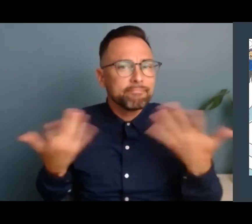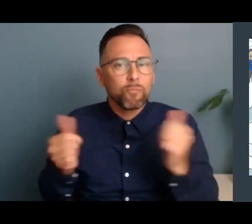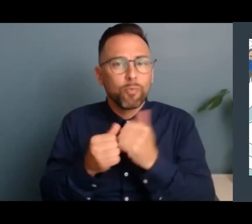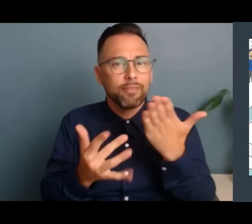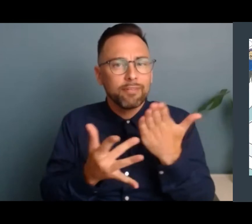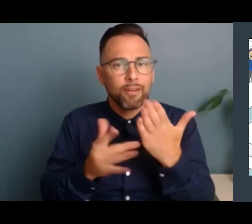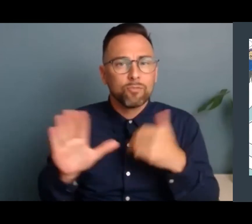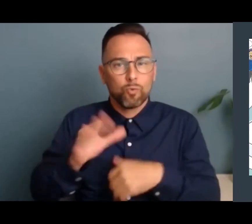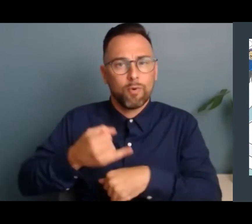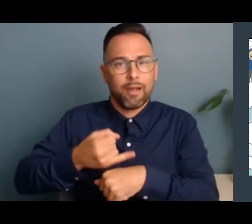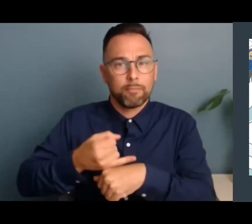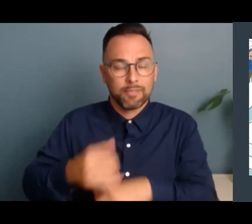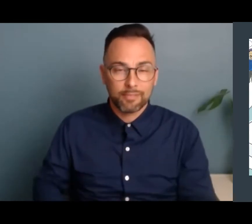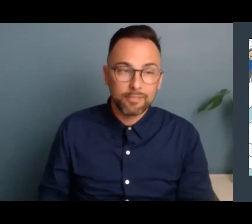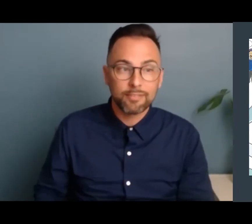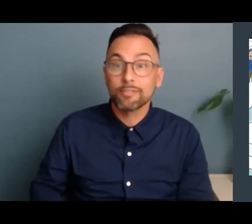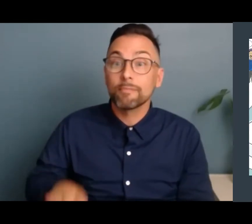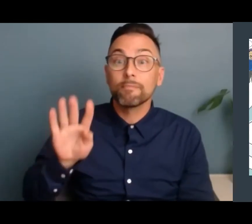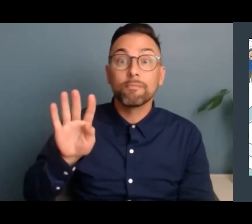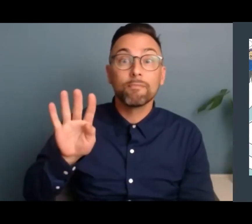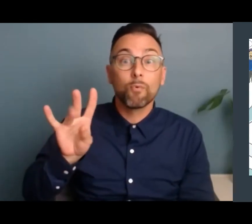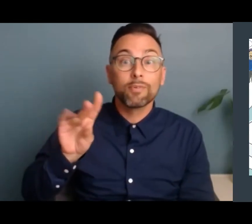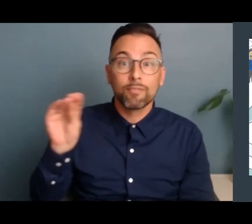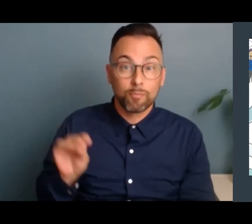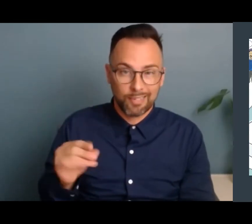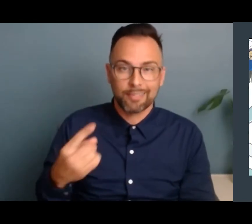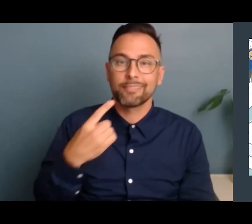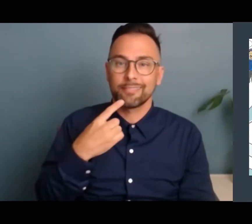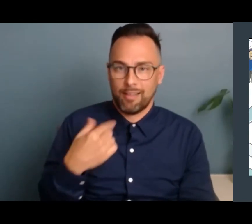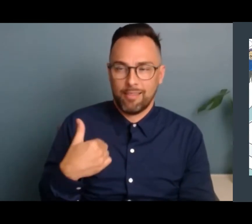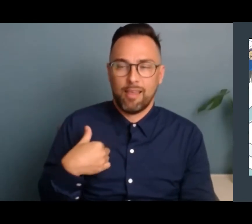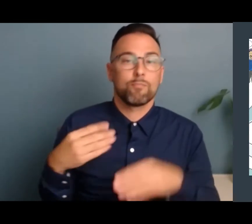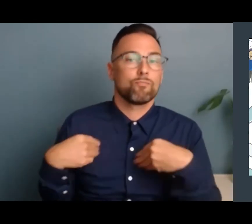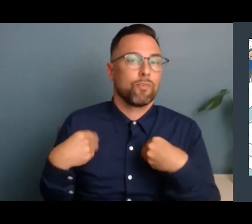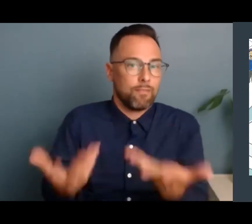So we did ask about technology and access.